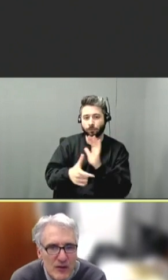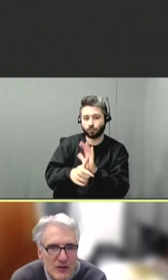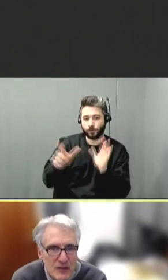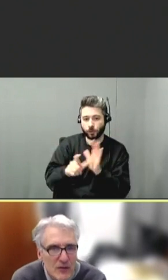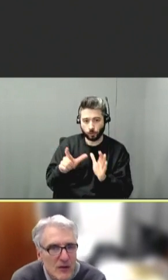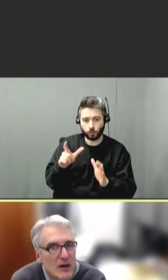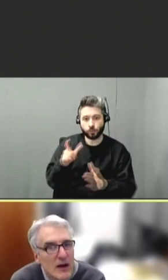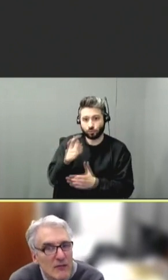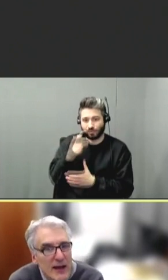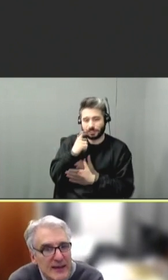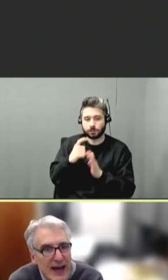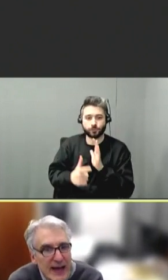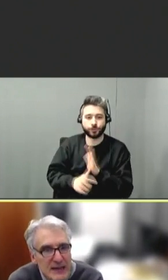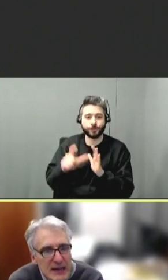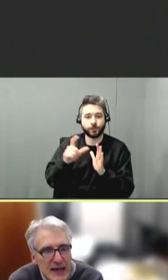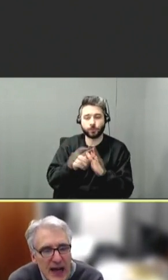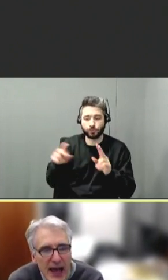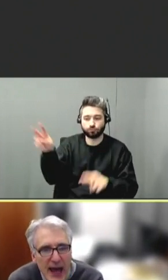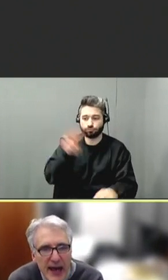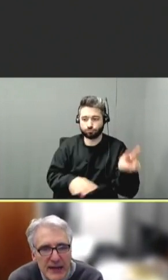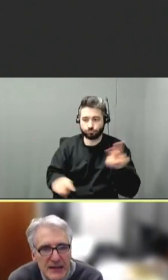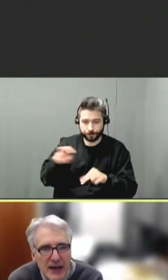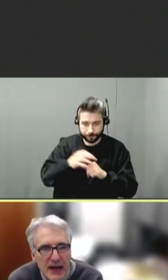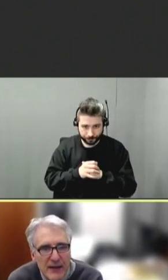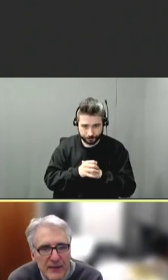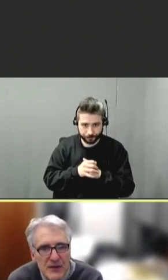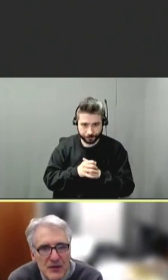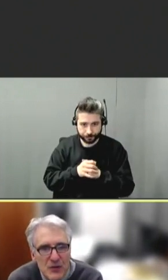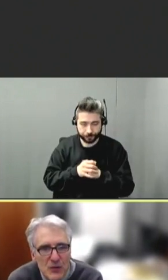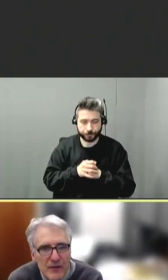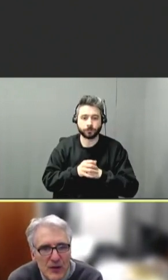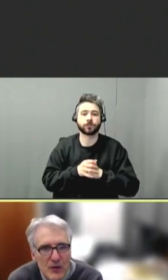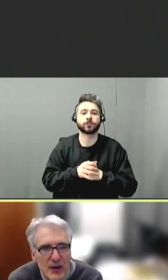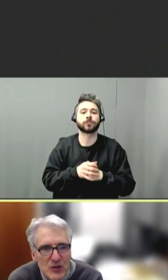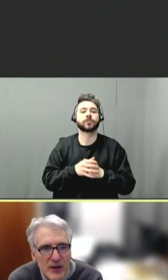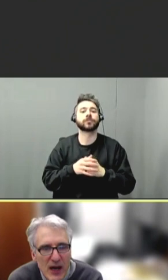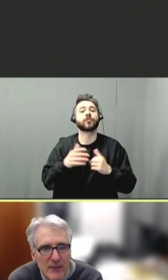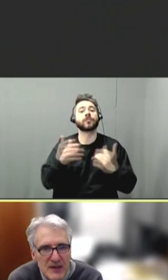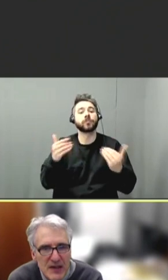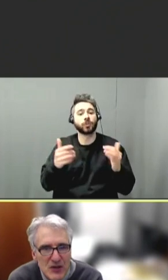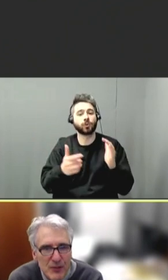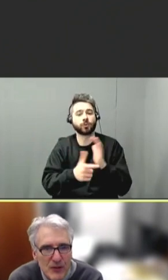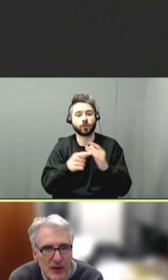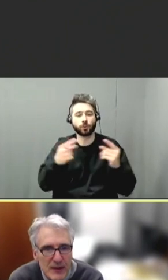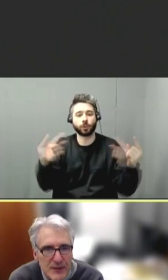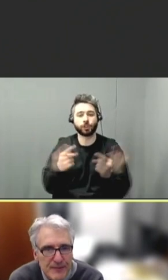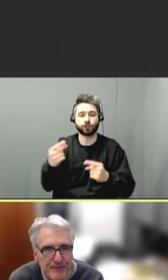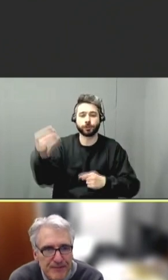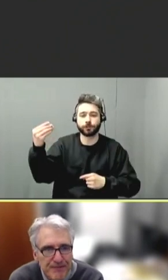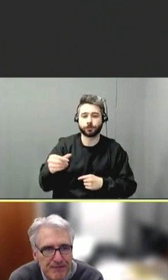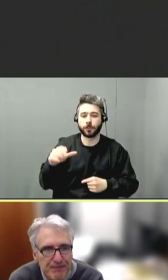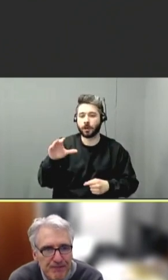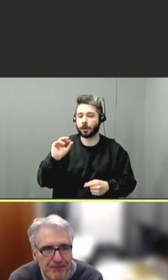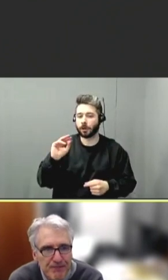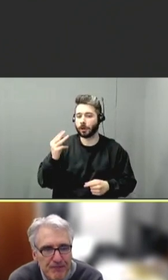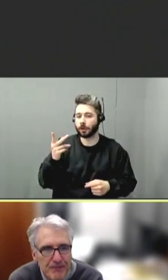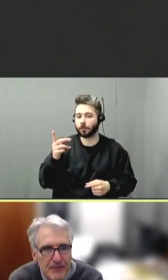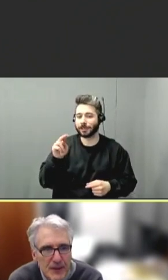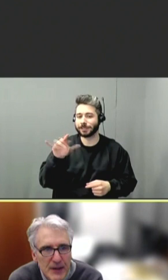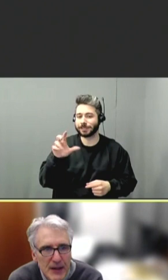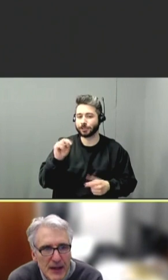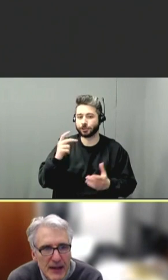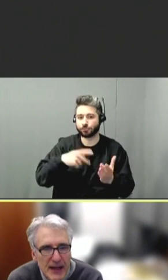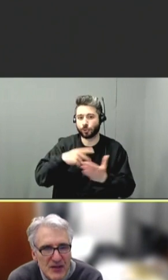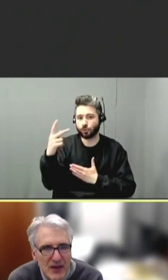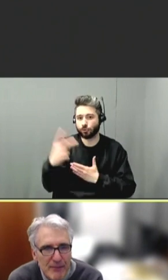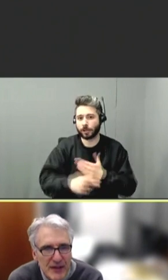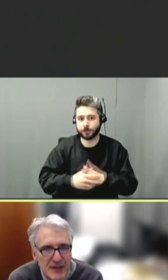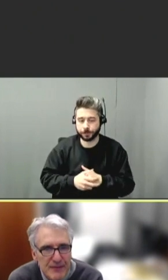reviewed to look at that. And to review injury compensation programs. Next slide, please.